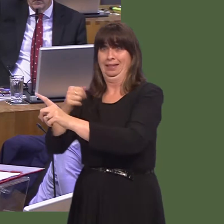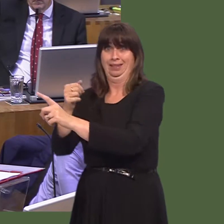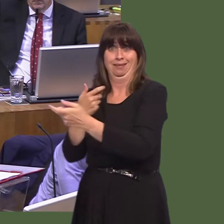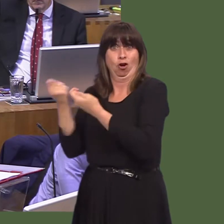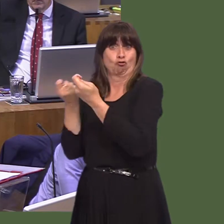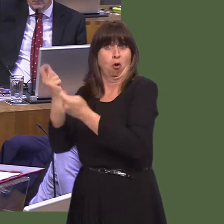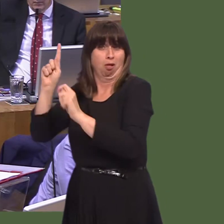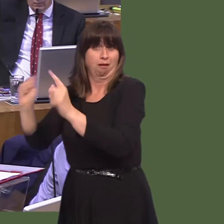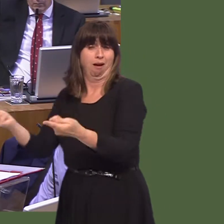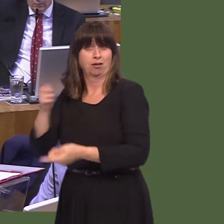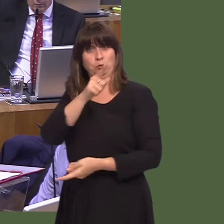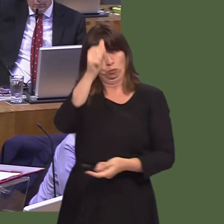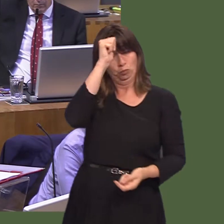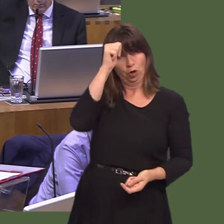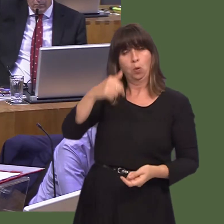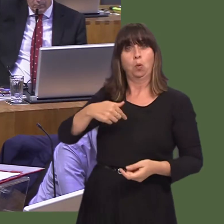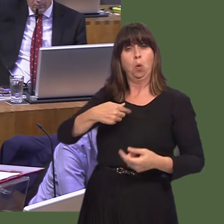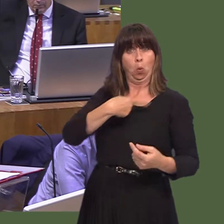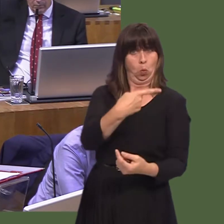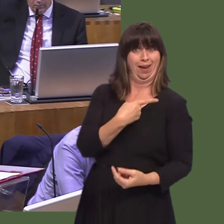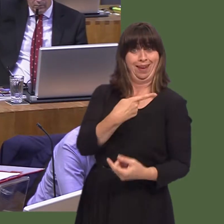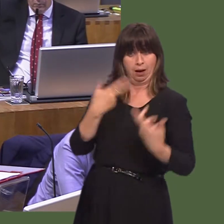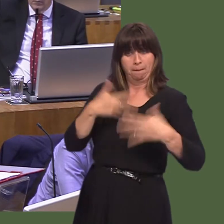And she will know, working with her party, we have developed what I think are the most